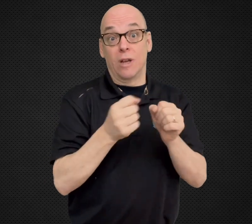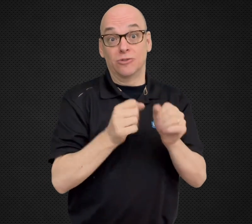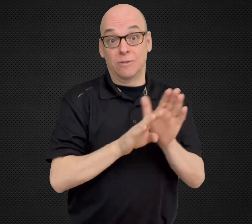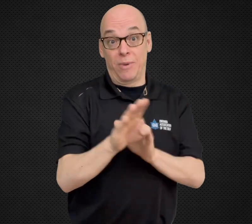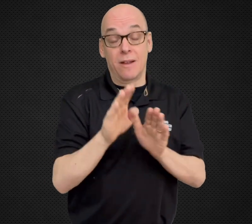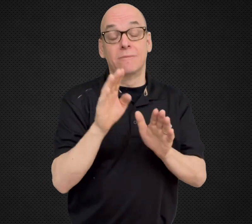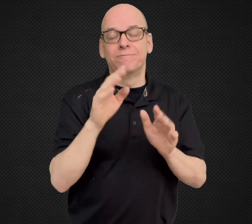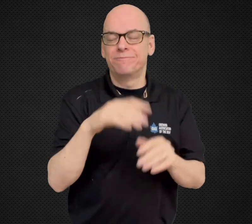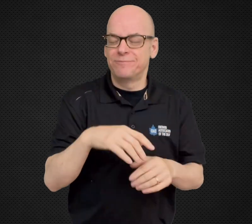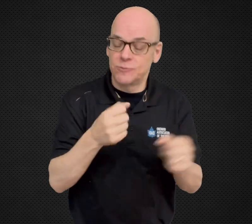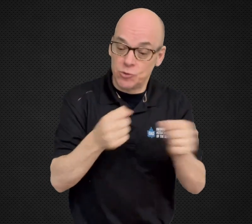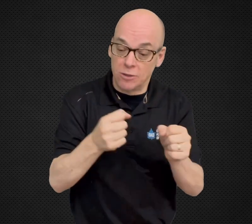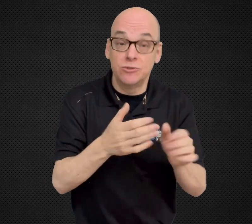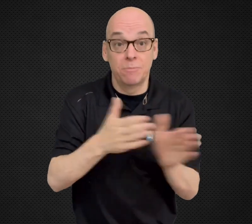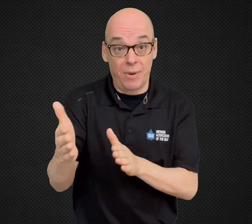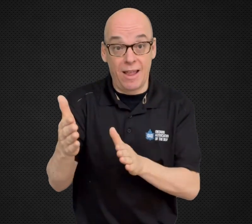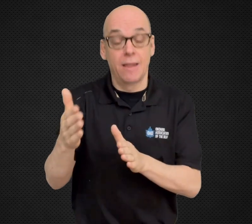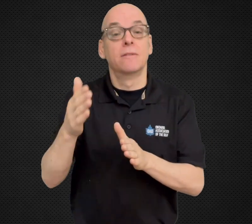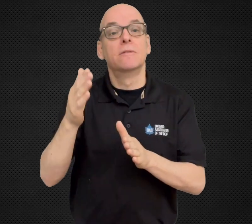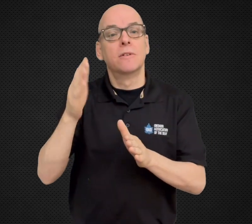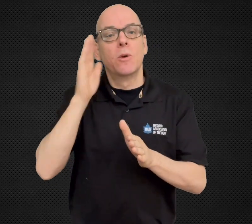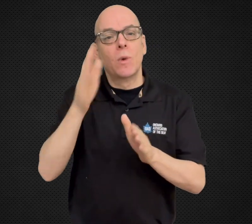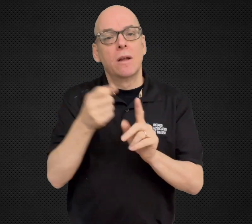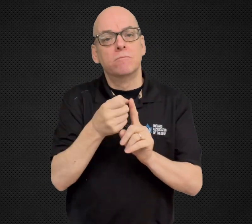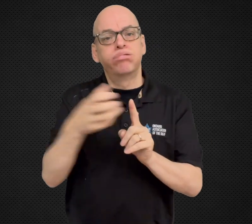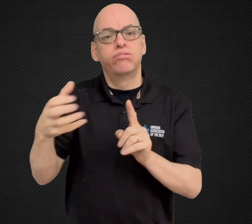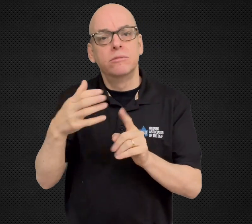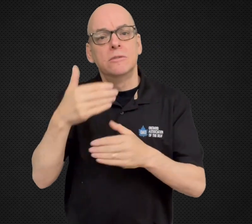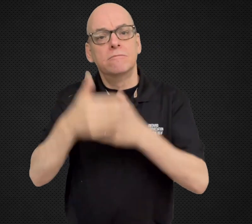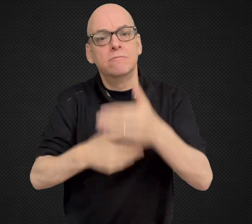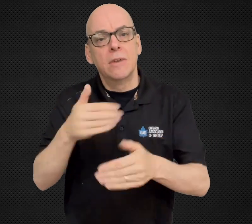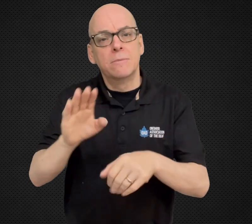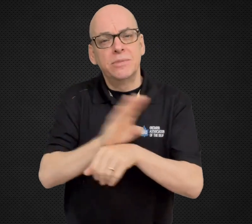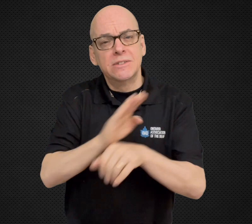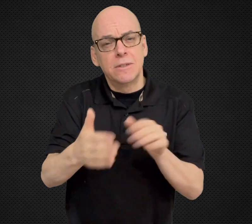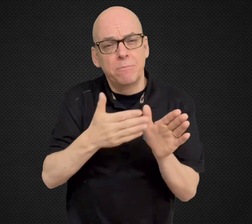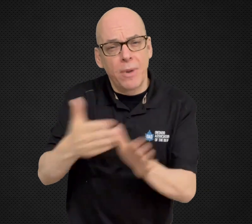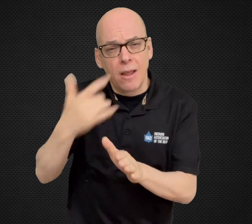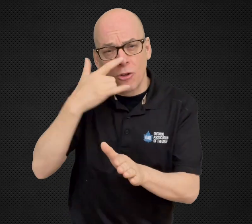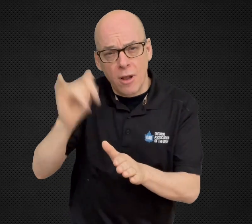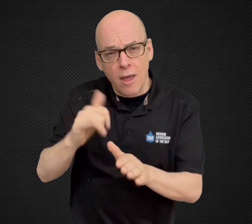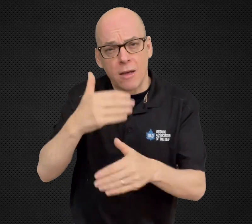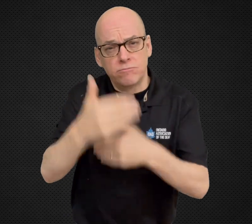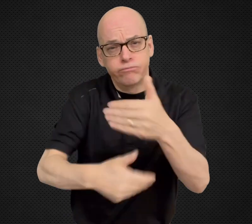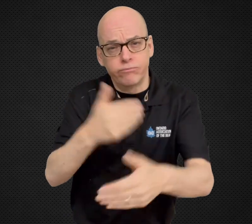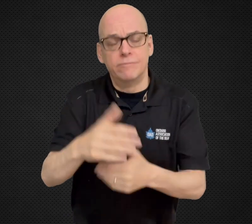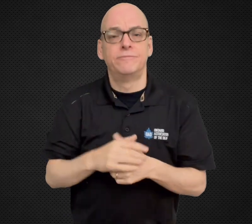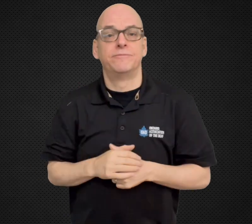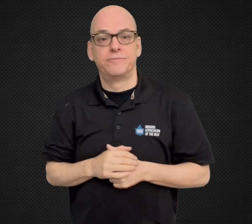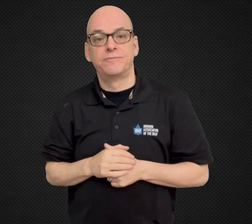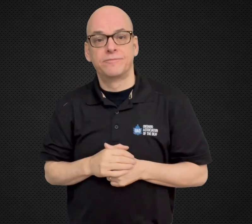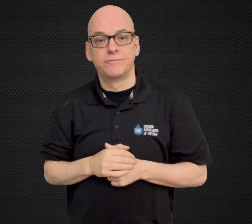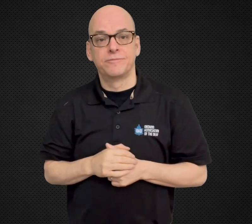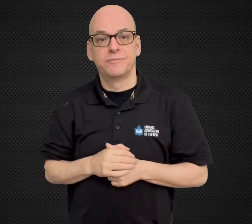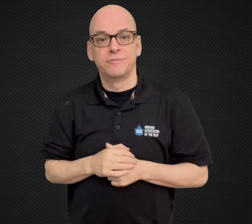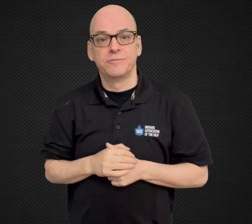We will expand our Strategy Plan with a Business Plan and the Timeline.